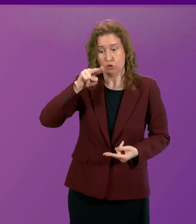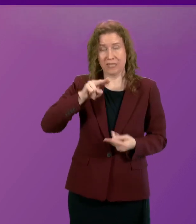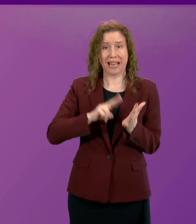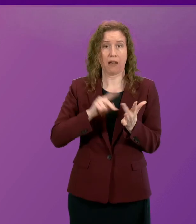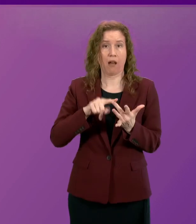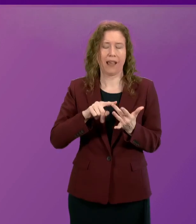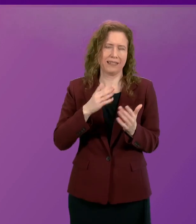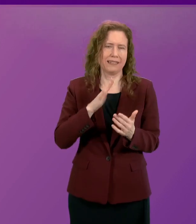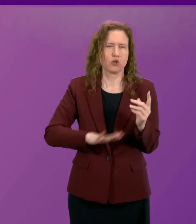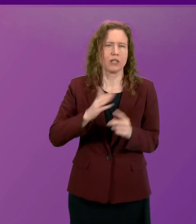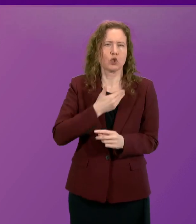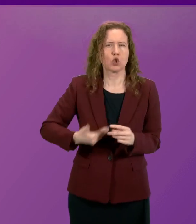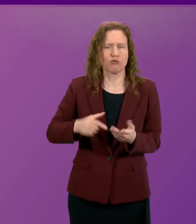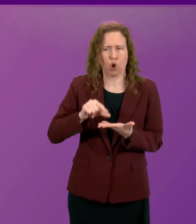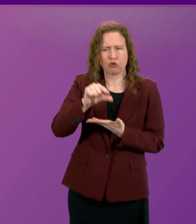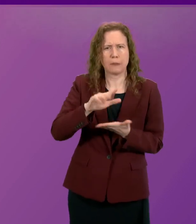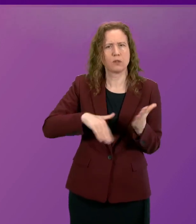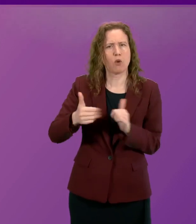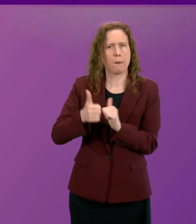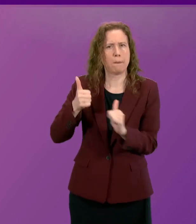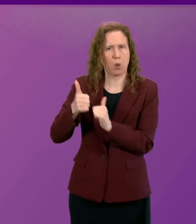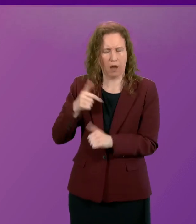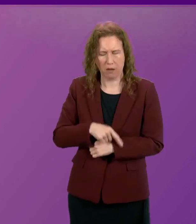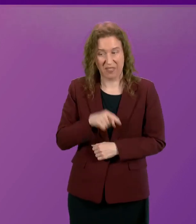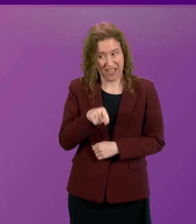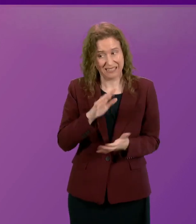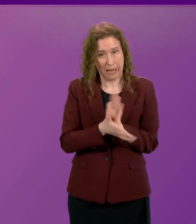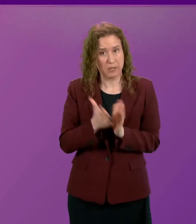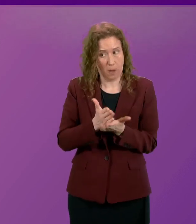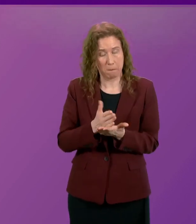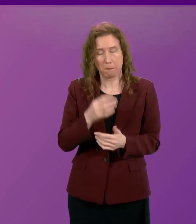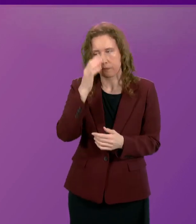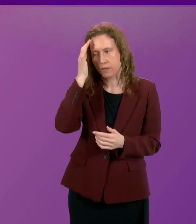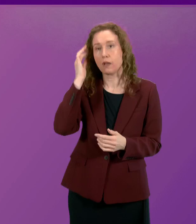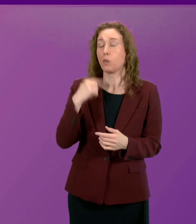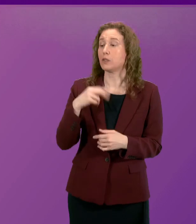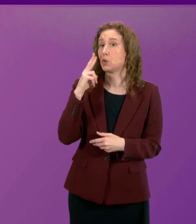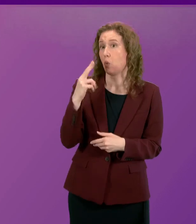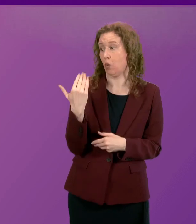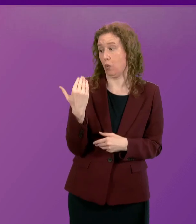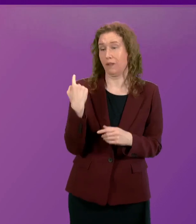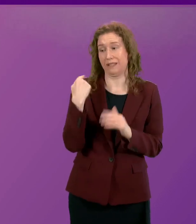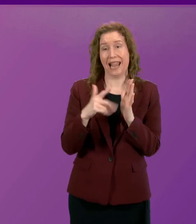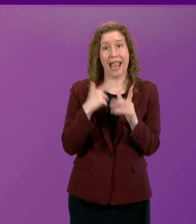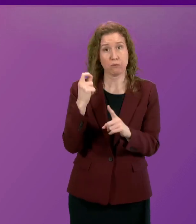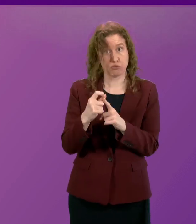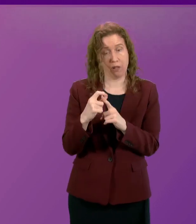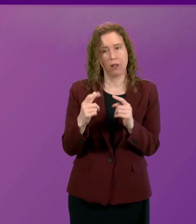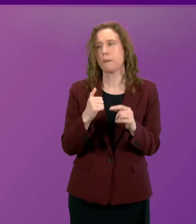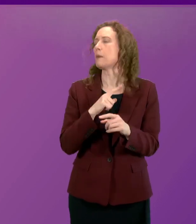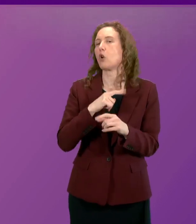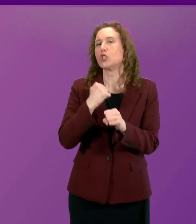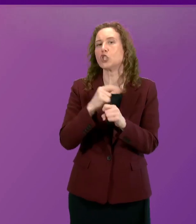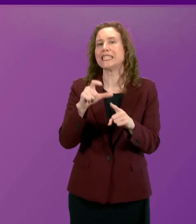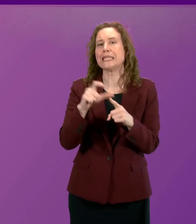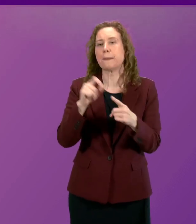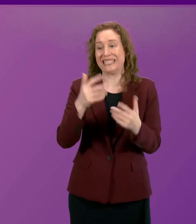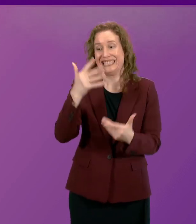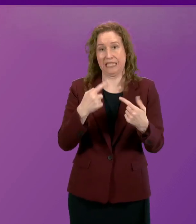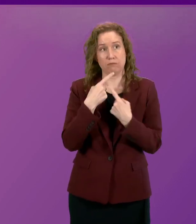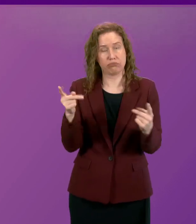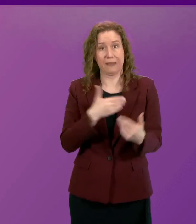national insurance contributions. Statistics that were published this morning show that,